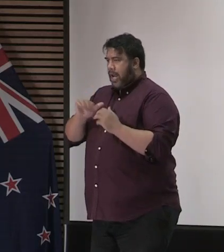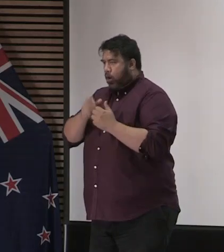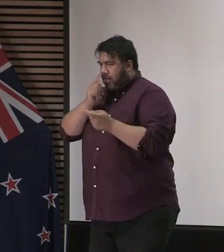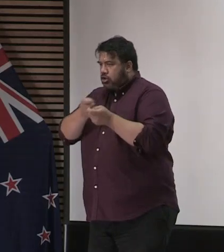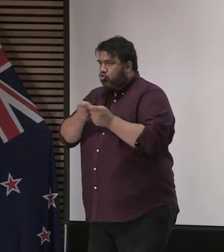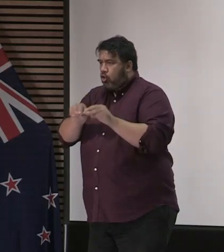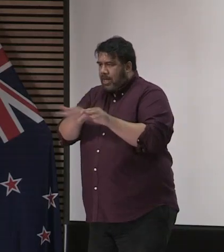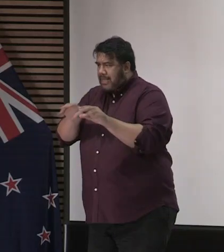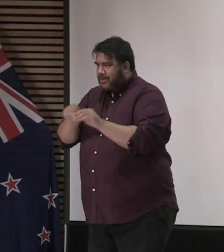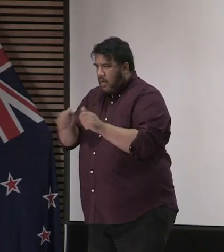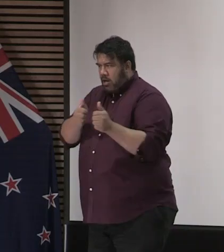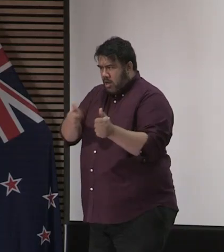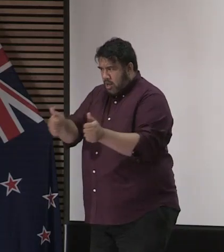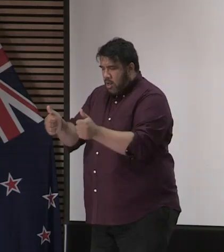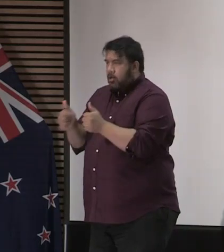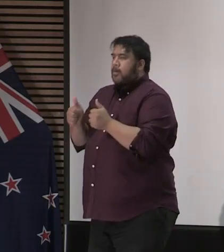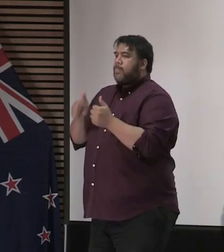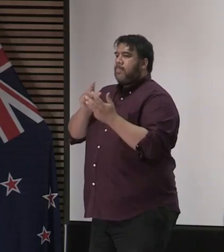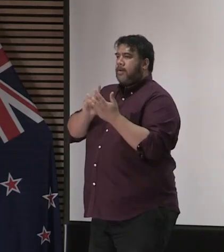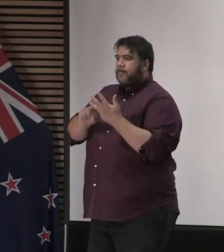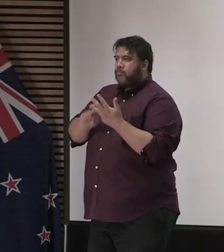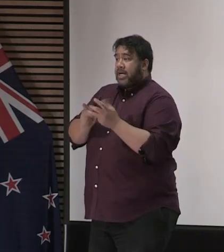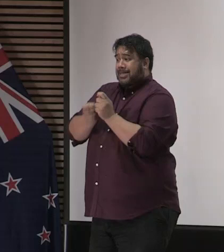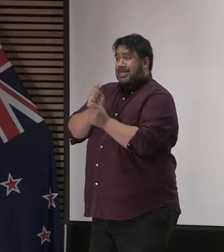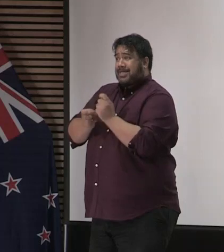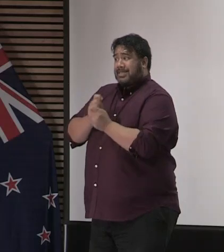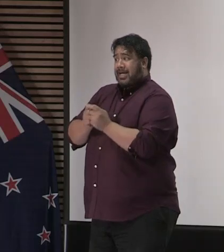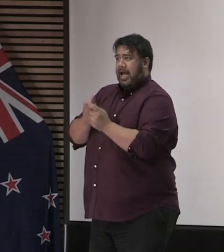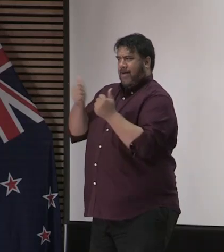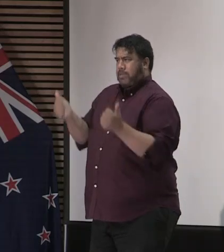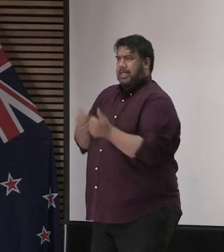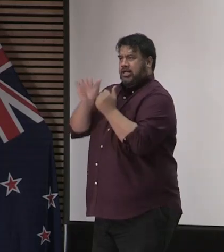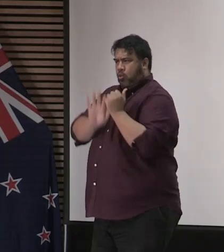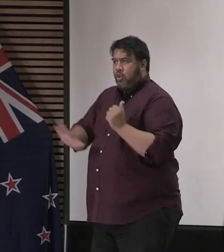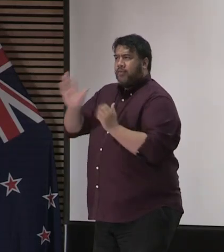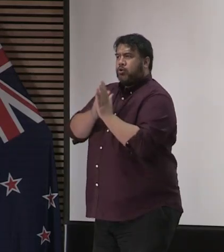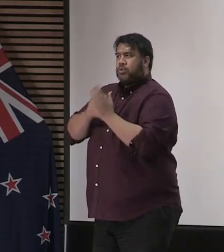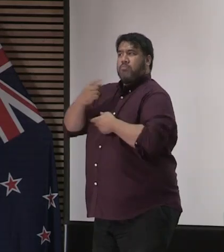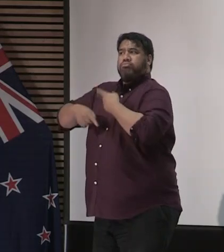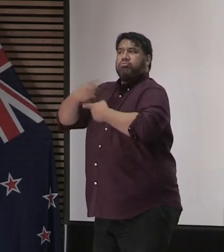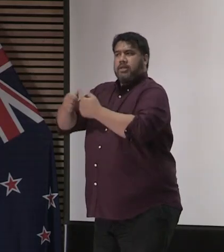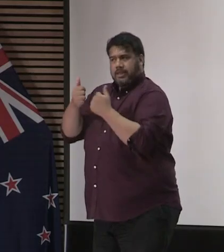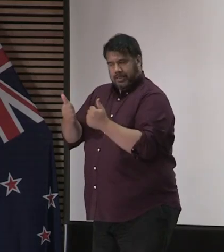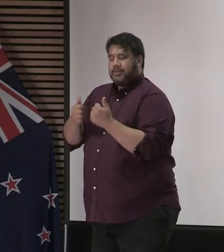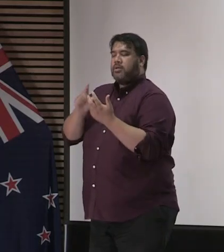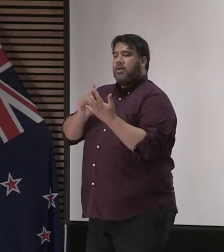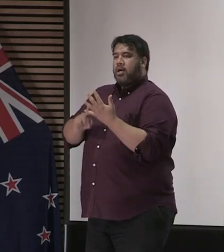cases, an in-depth knowledge of where they are coming from, control of any clusters or